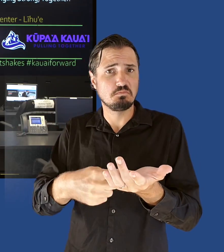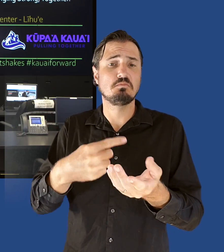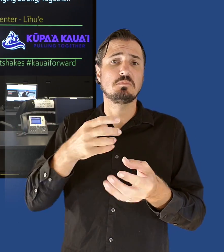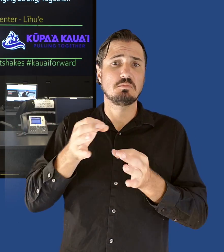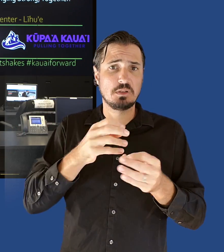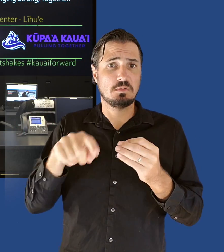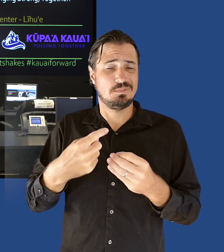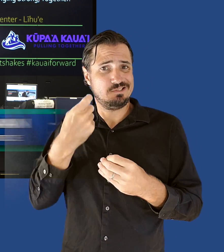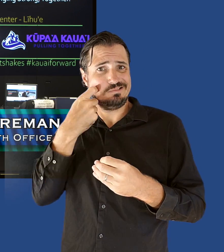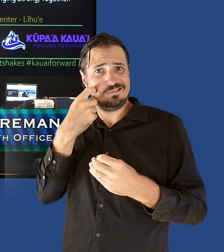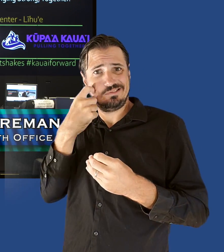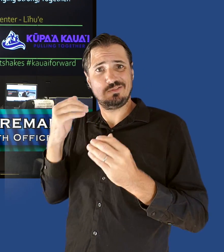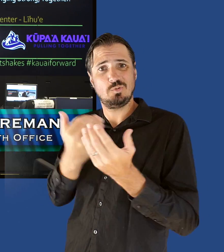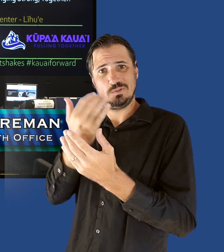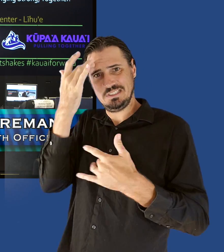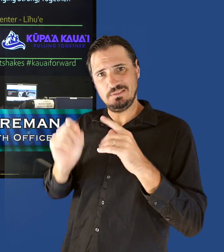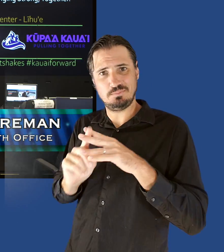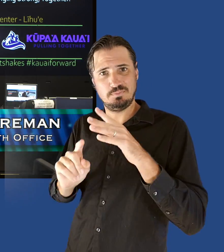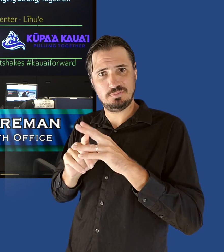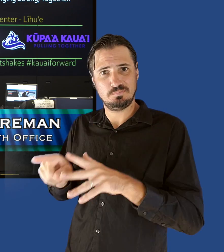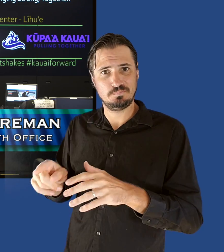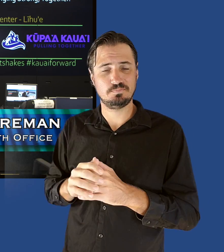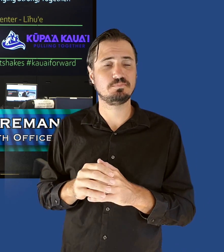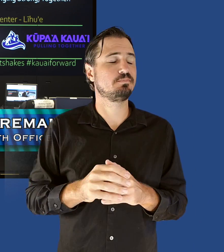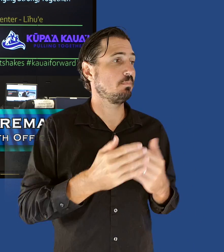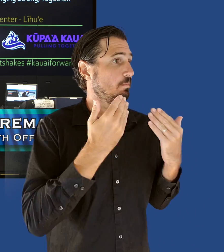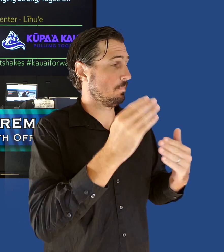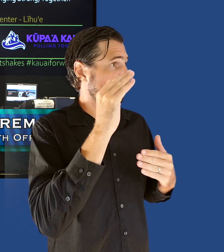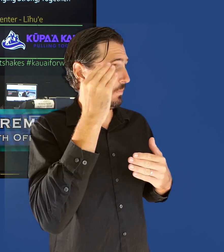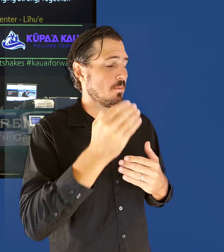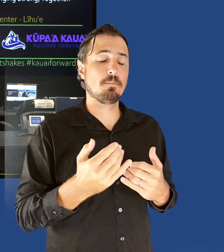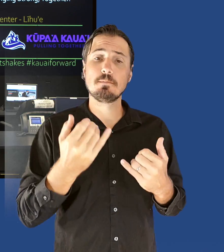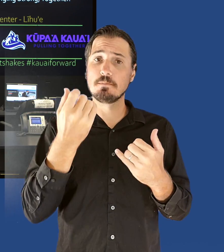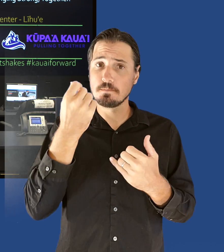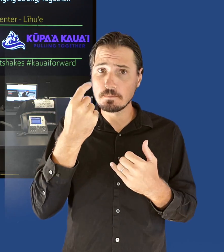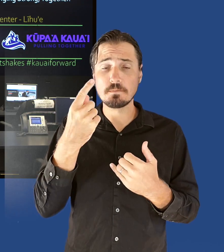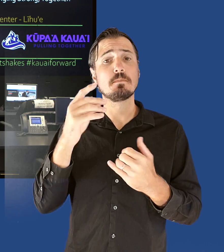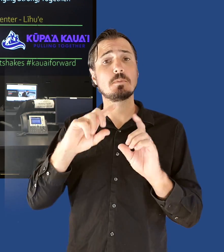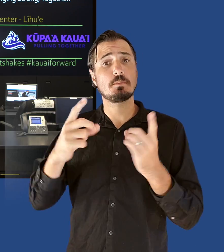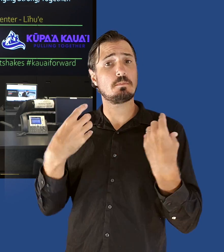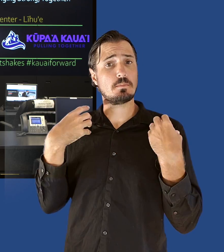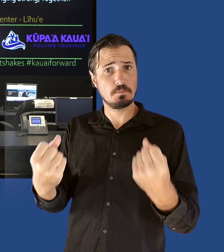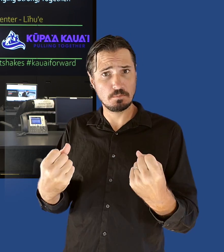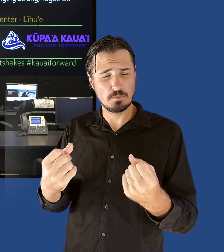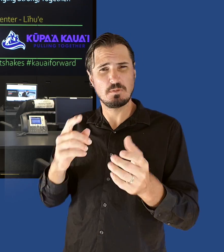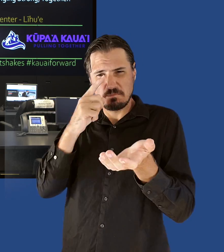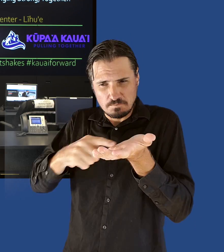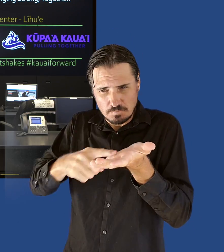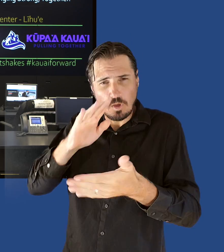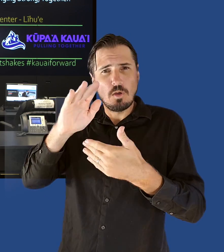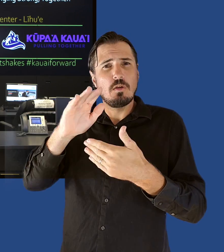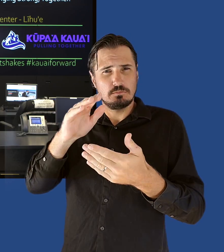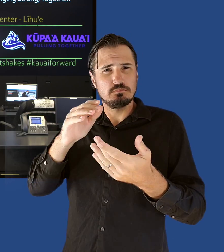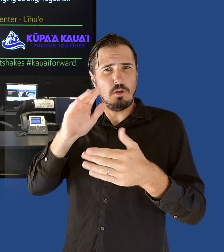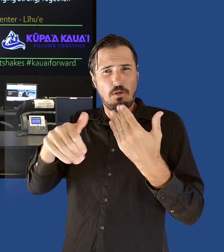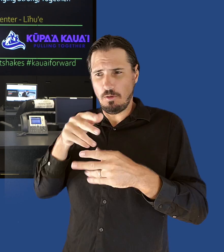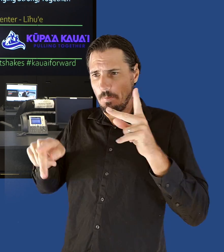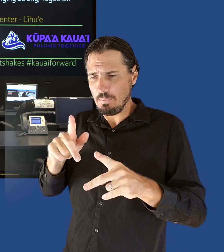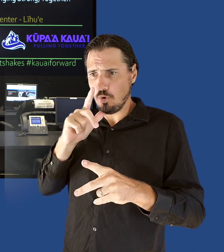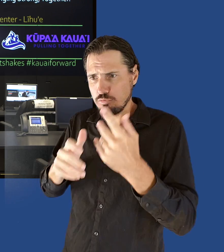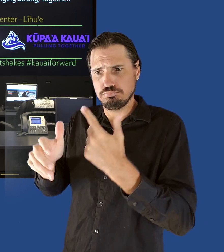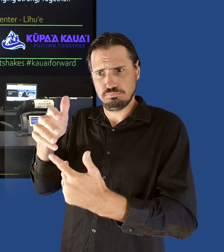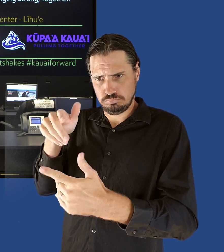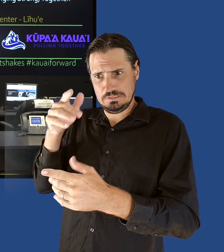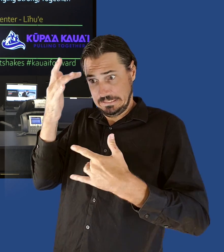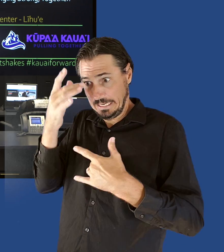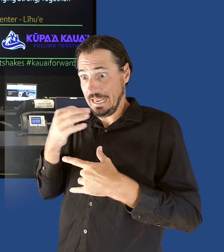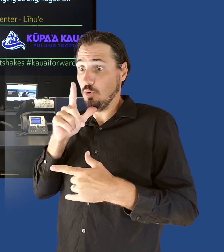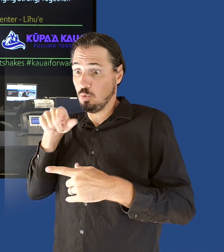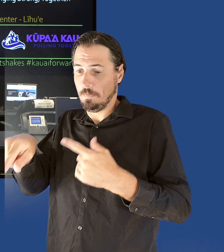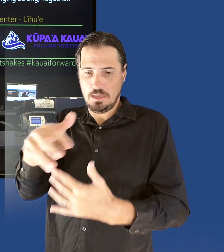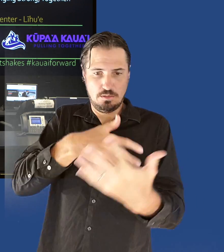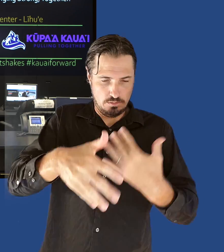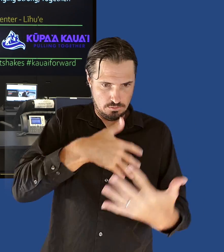As part of the Department of Health’s contact tracing investigation, specimens were collected on all identified close contacts were conducted over the weekend and shipped to O‘ahu.